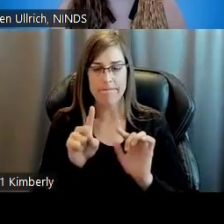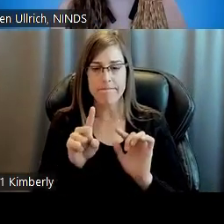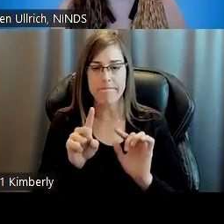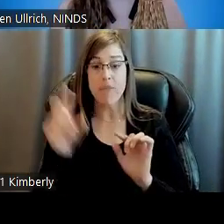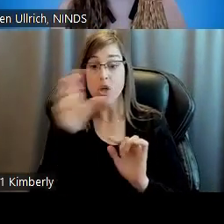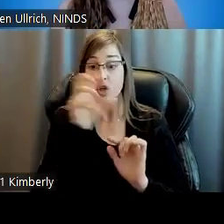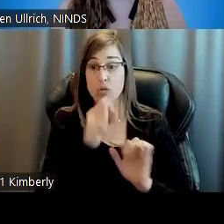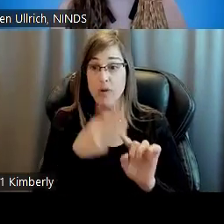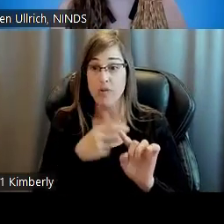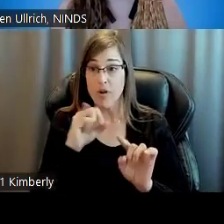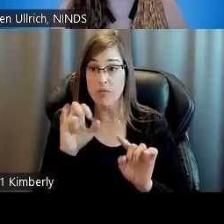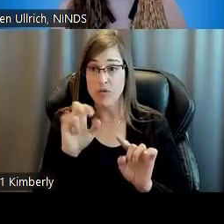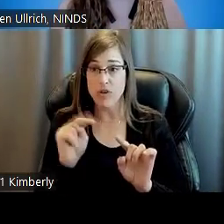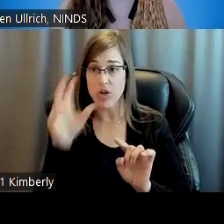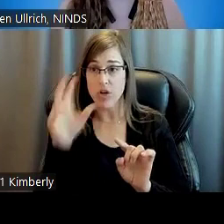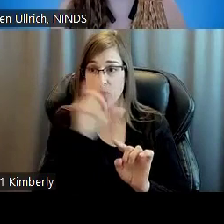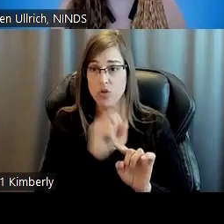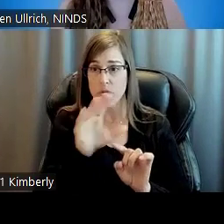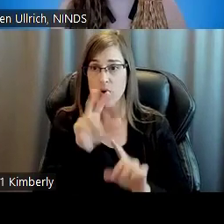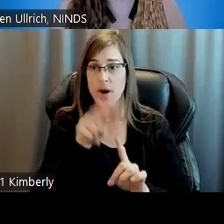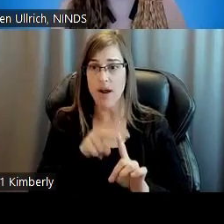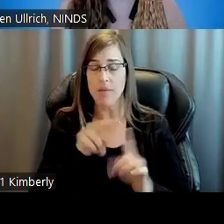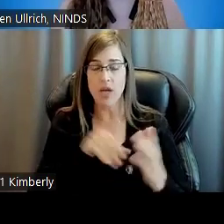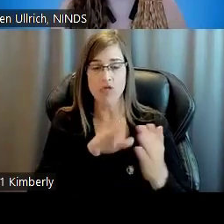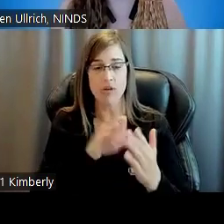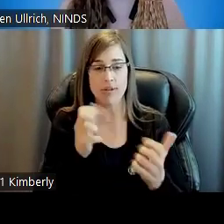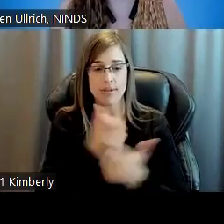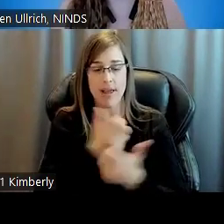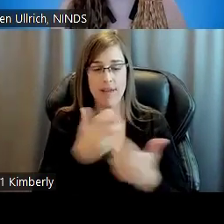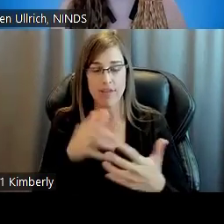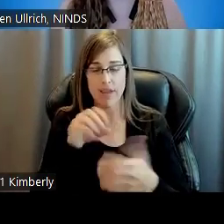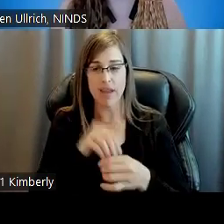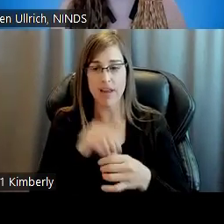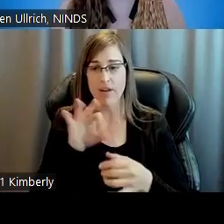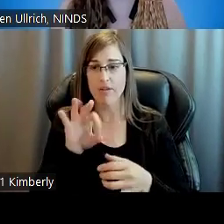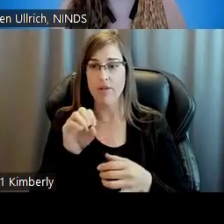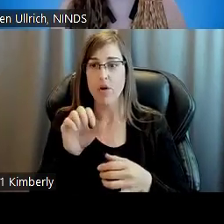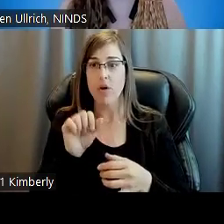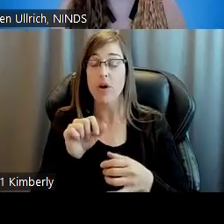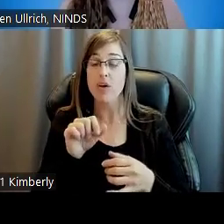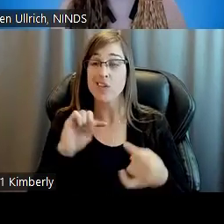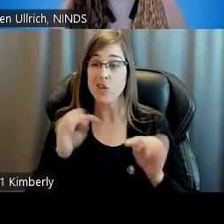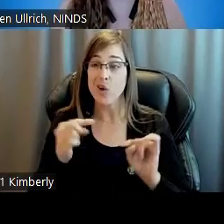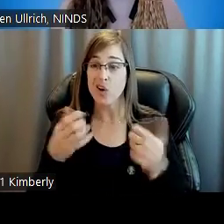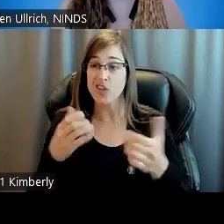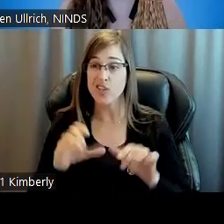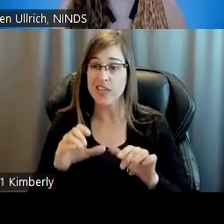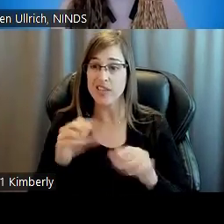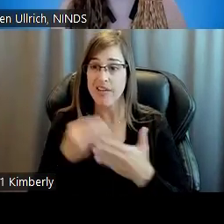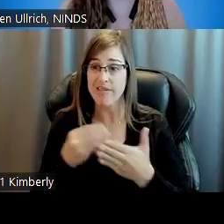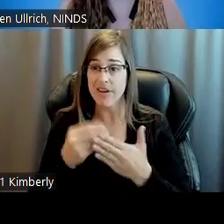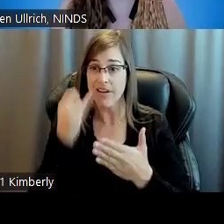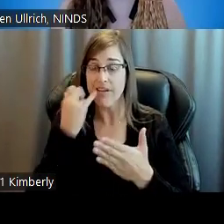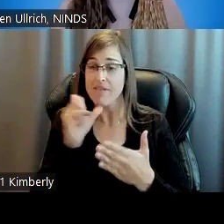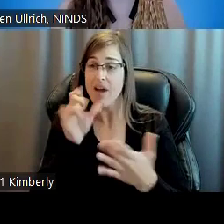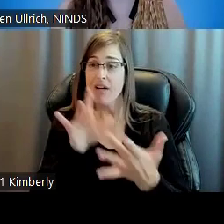from Jen, "Assuming that your application addresses everything in the FOA, does it hurt your changes of being funded if you didn't reach out to the program officer